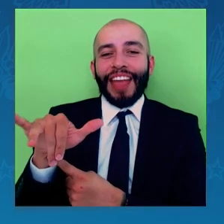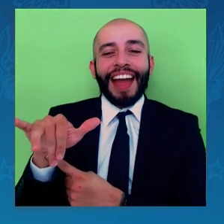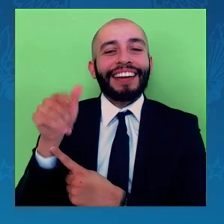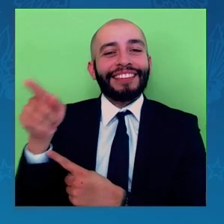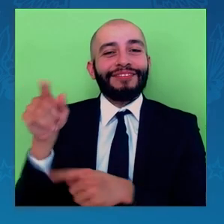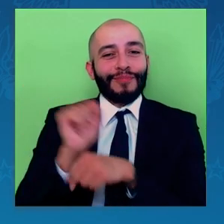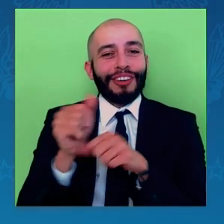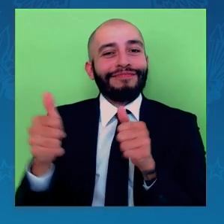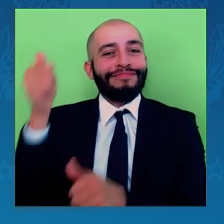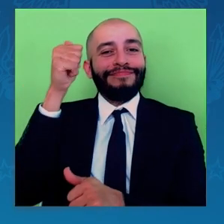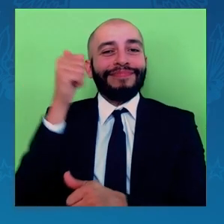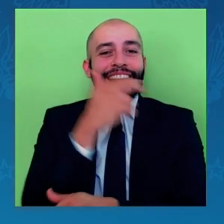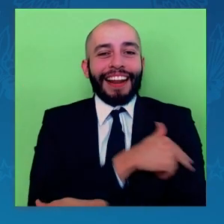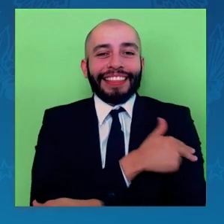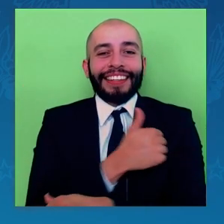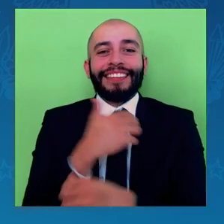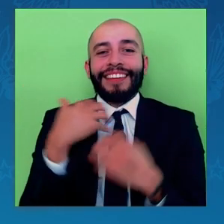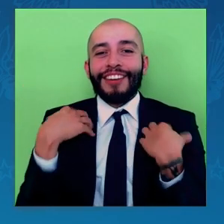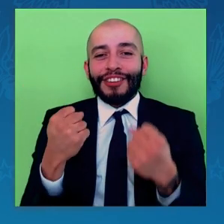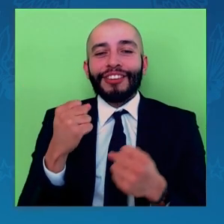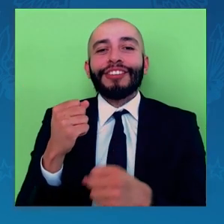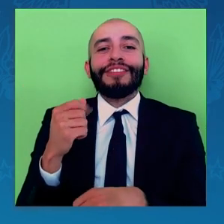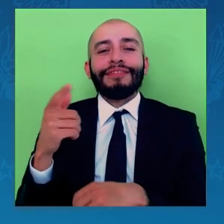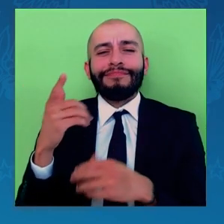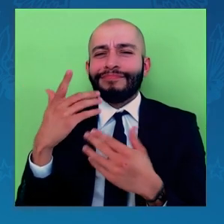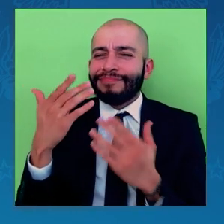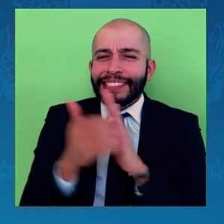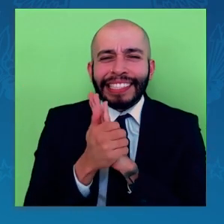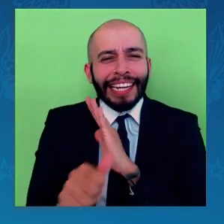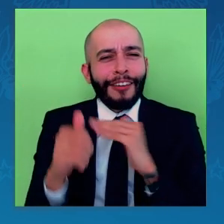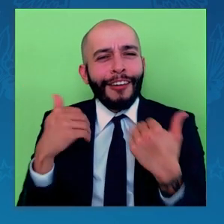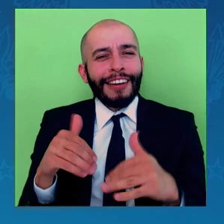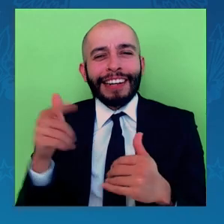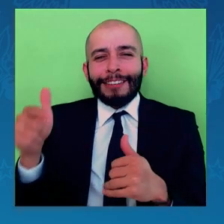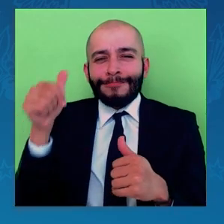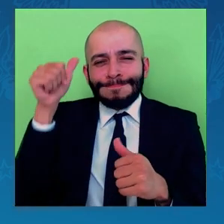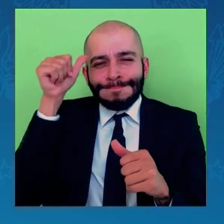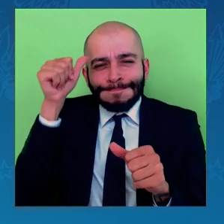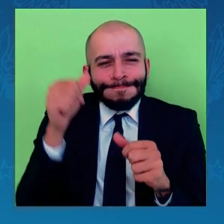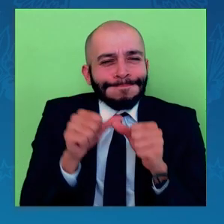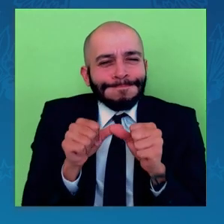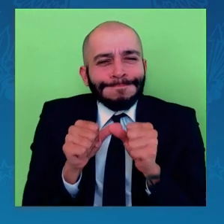for your determination and for your commitment. You have worked tirelessly in the fight against COVID-19